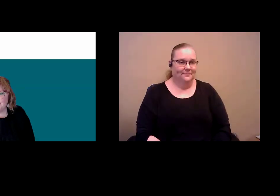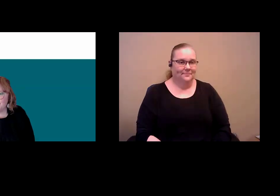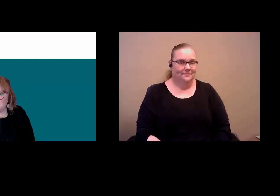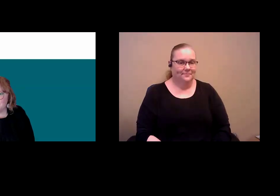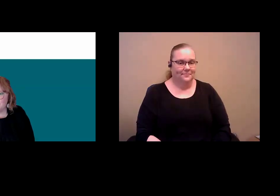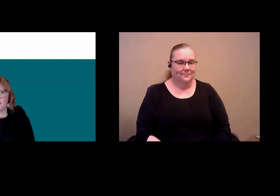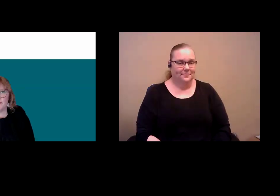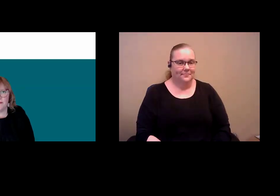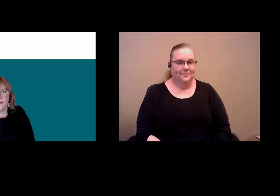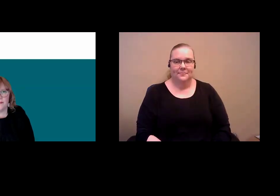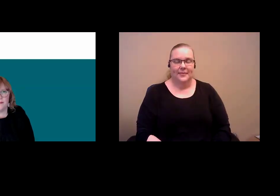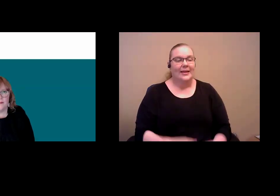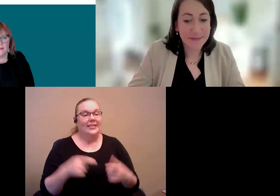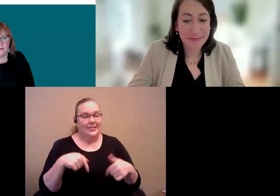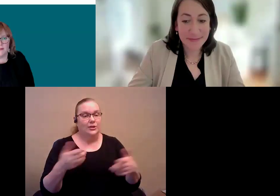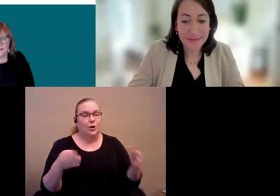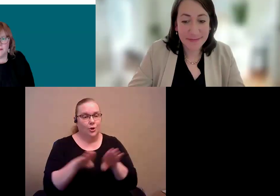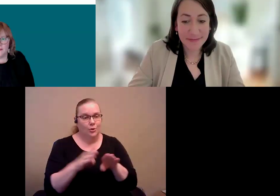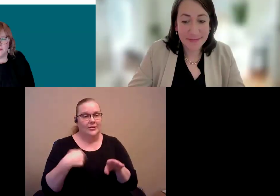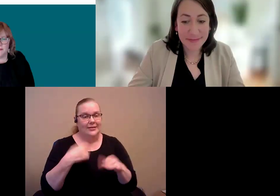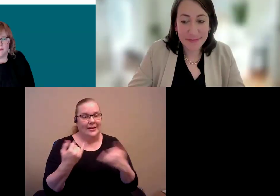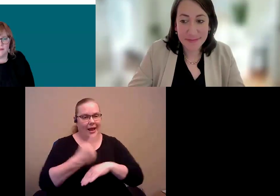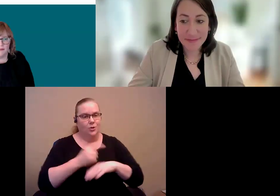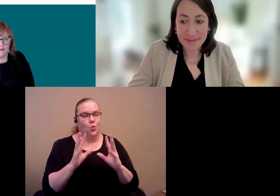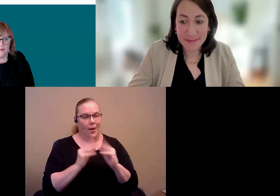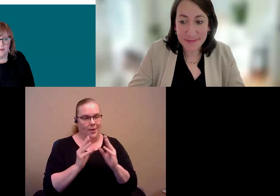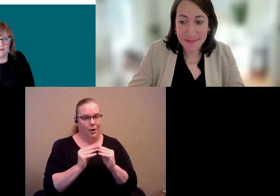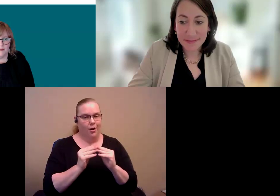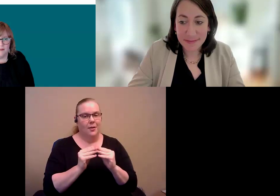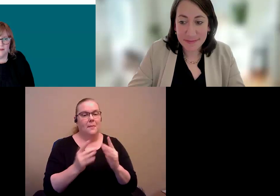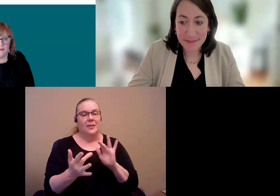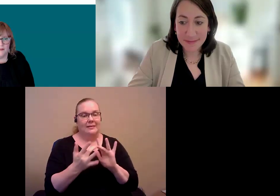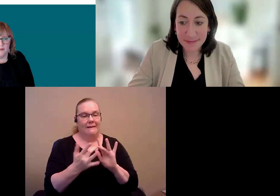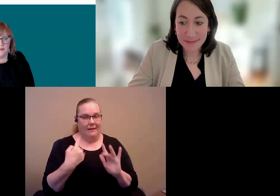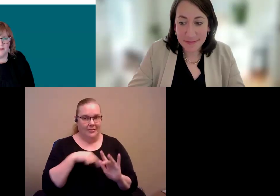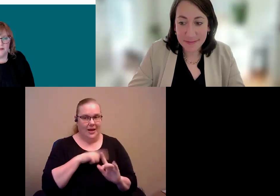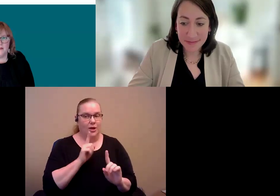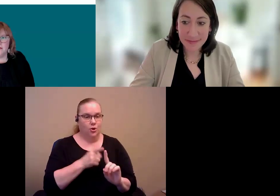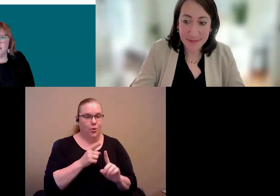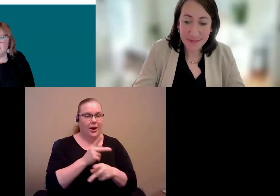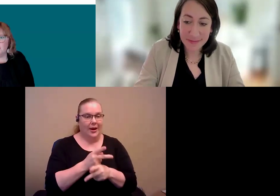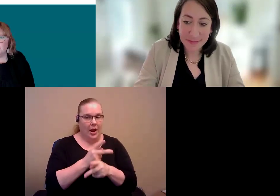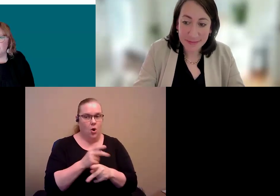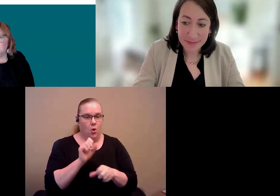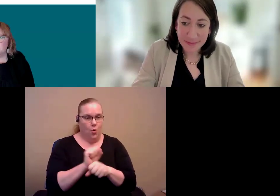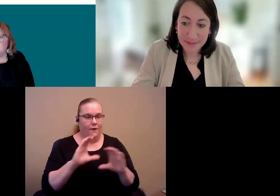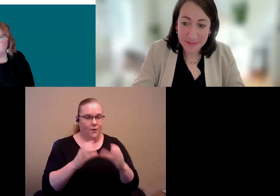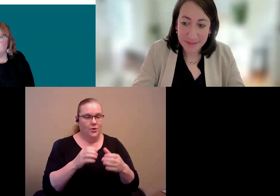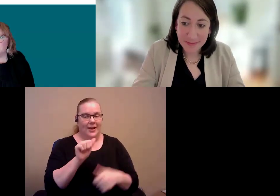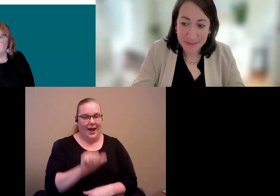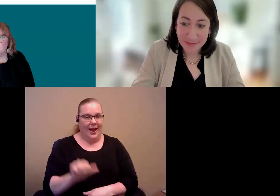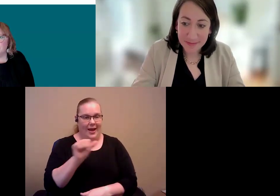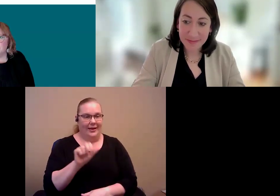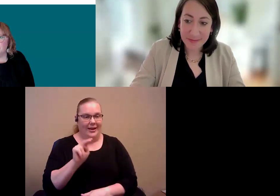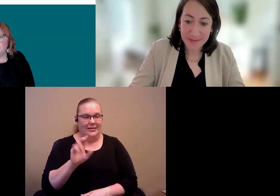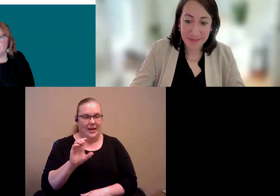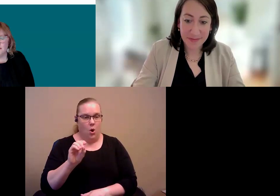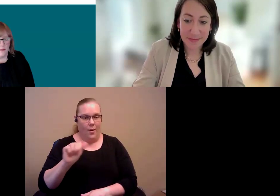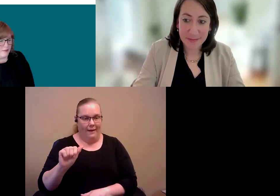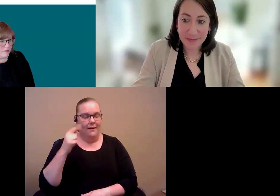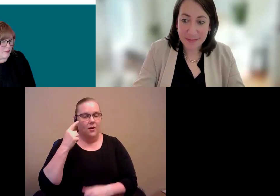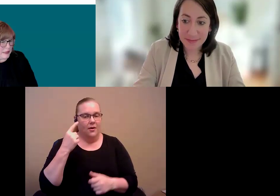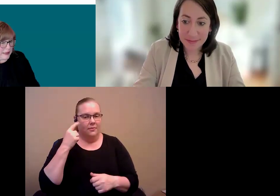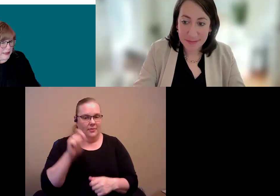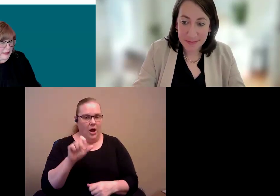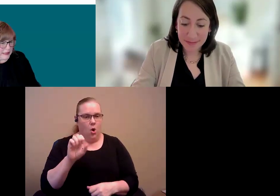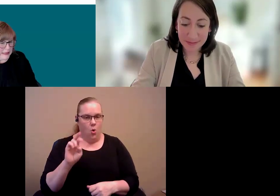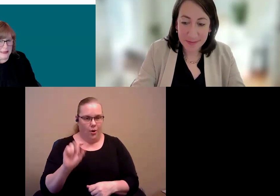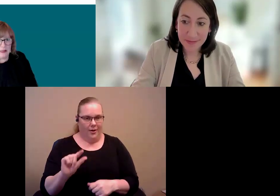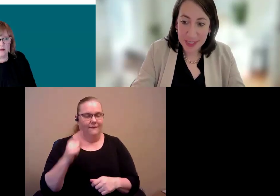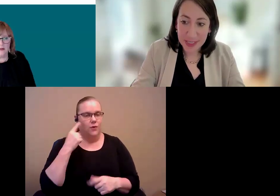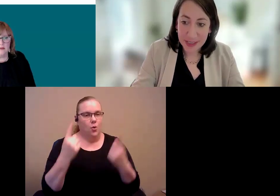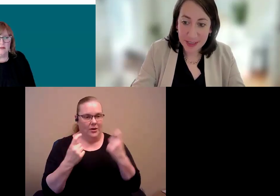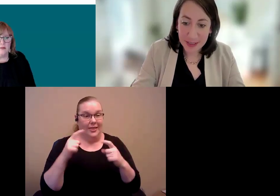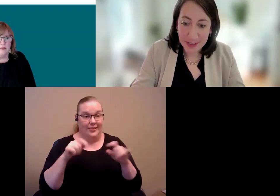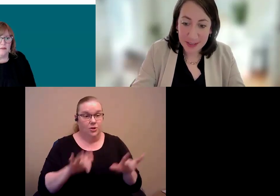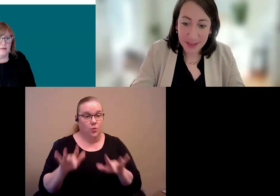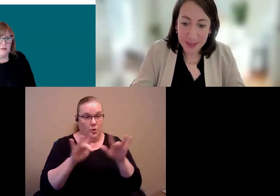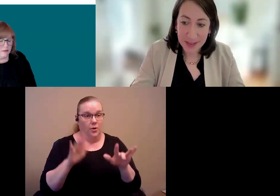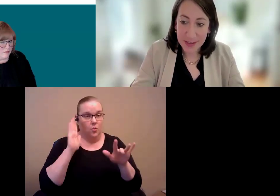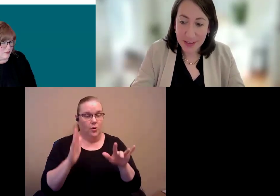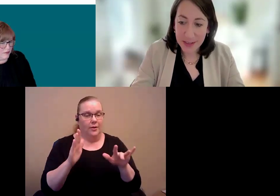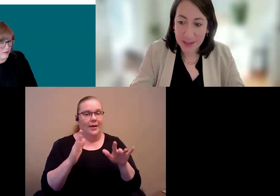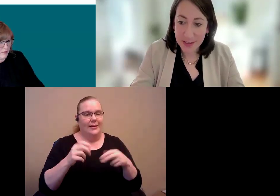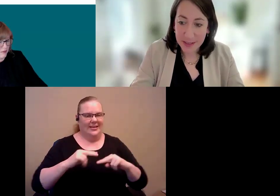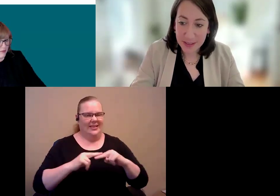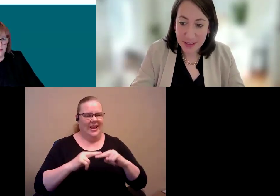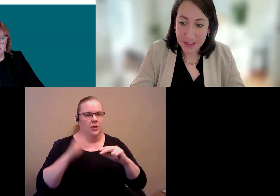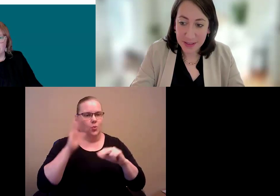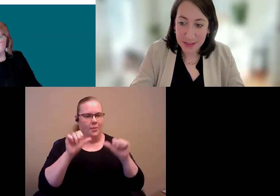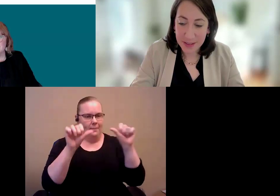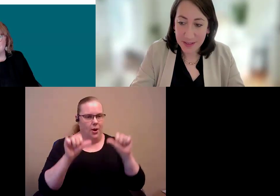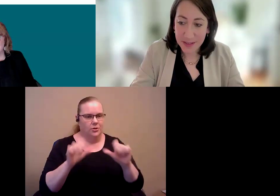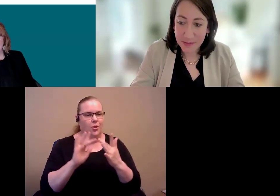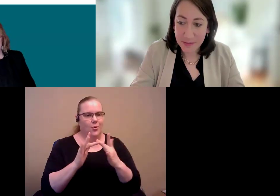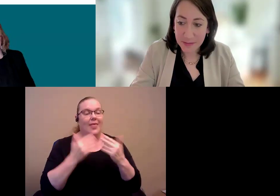Laura Thorn, NCOA: So this concludes today's webinar. Please contact us again at directcareworkforce@ncoa.org with any questions, and this session will be recorded, and the recording and the slides will be posted. Thank you so much, and have a great day.